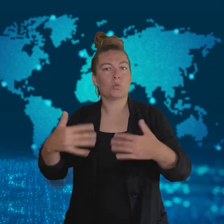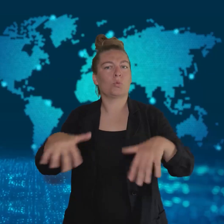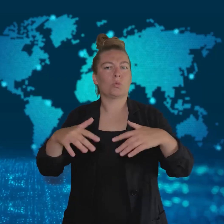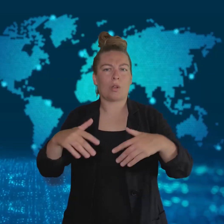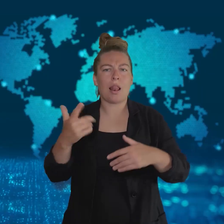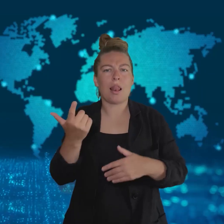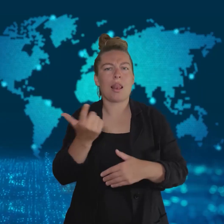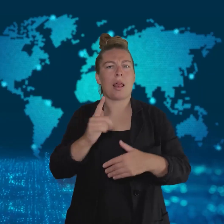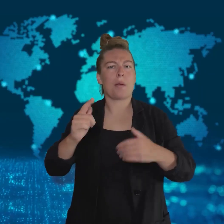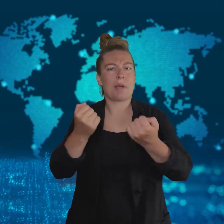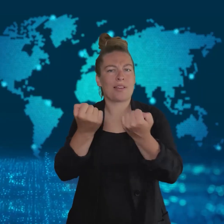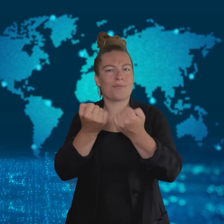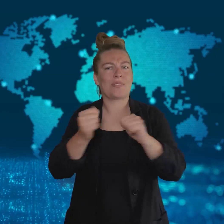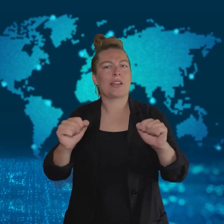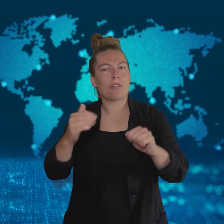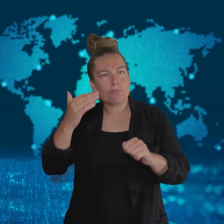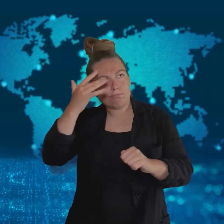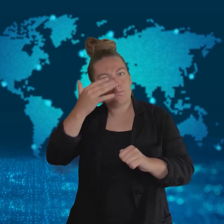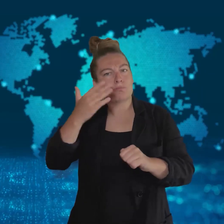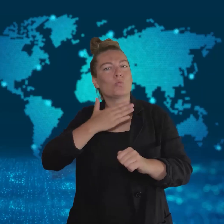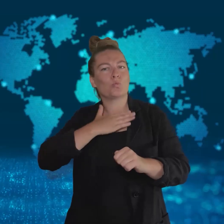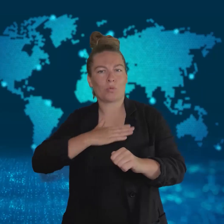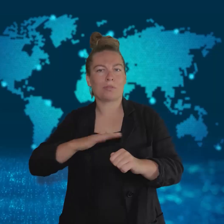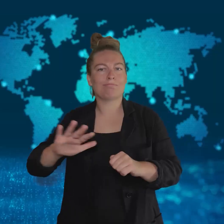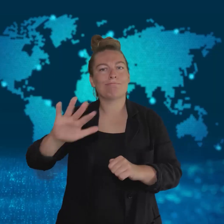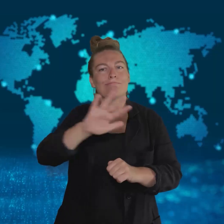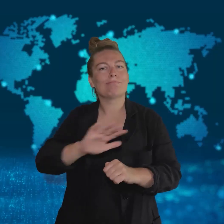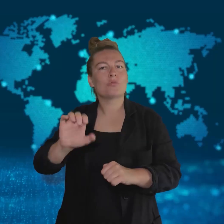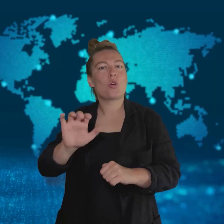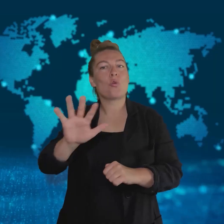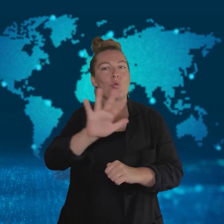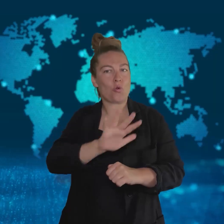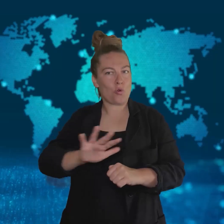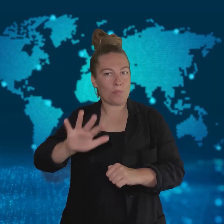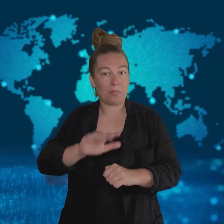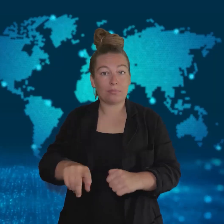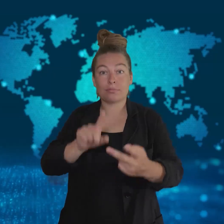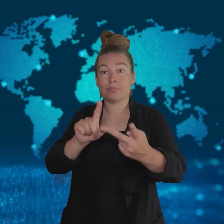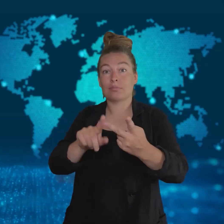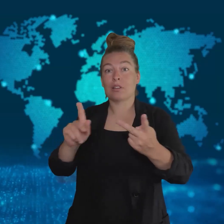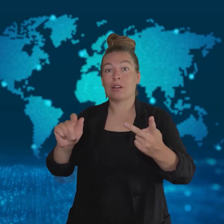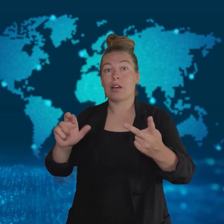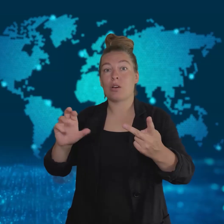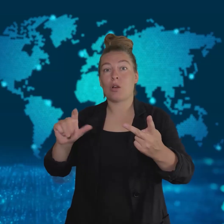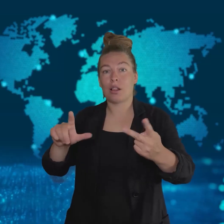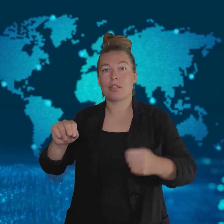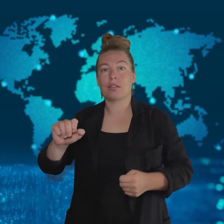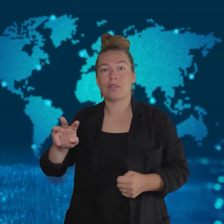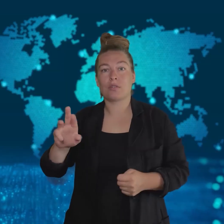a liberal pro-EU candidate, or Karol Nawrocki,